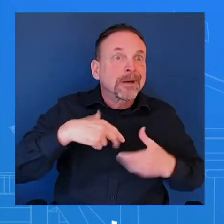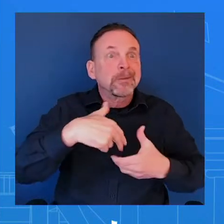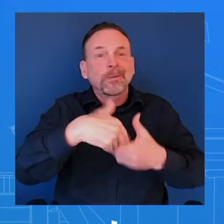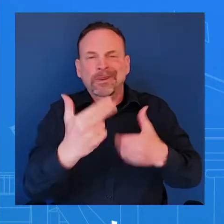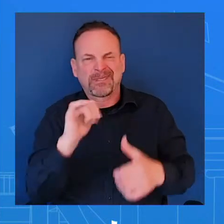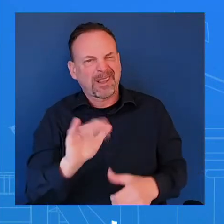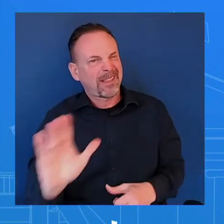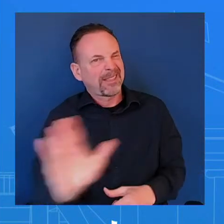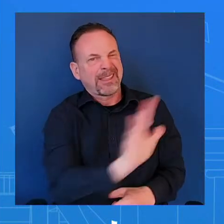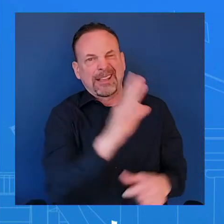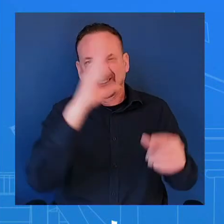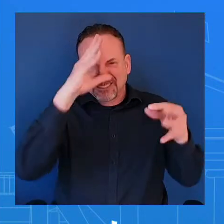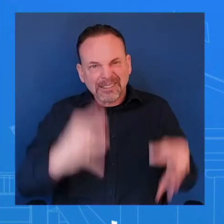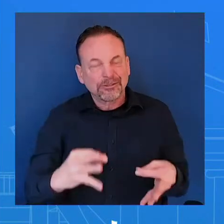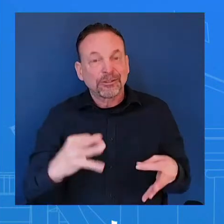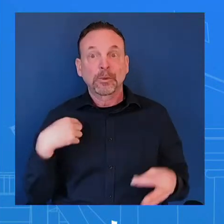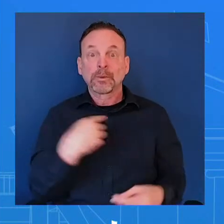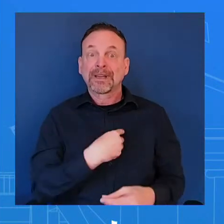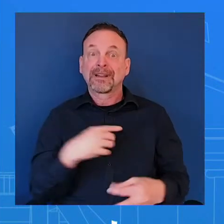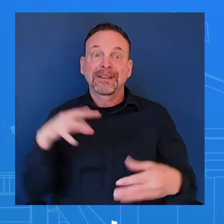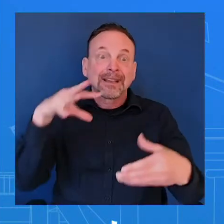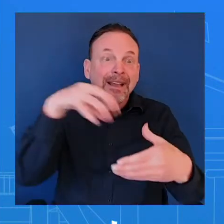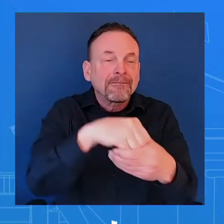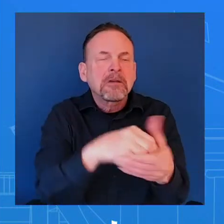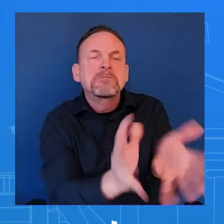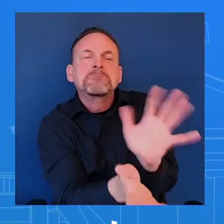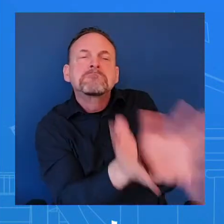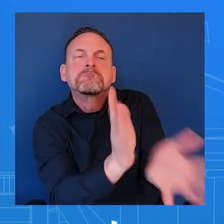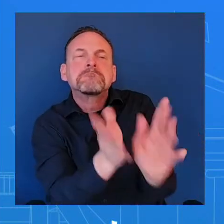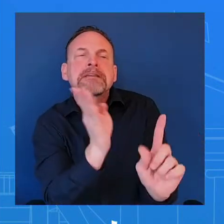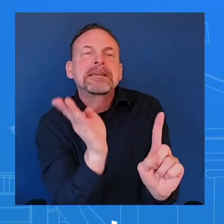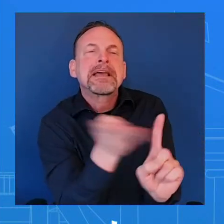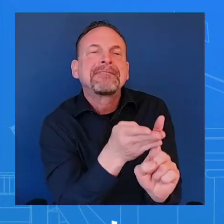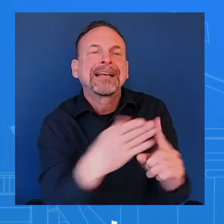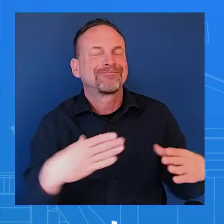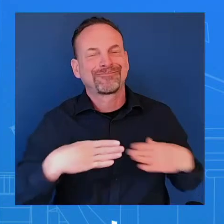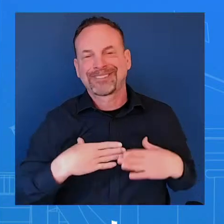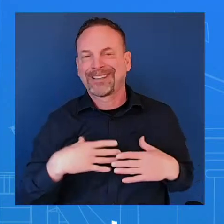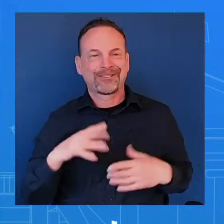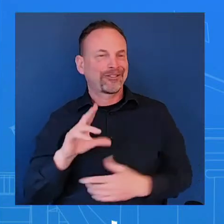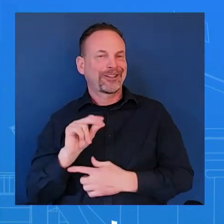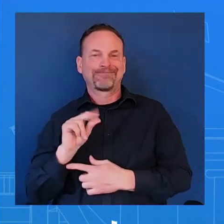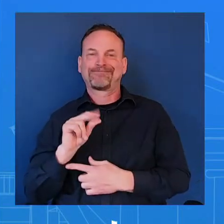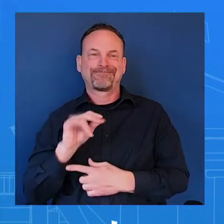But it is something for, obviously, any Justice on the bench -- they are -- they should be given the space